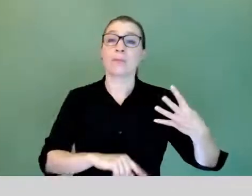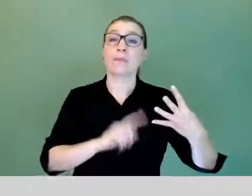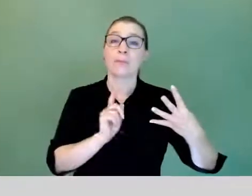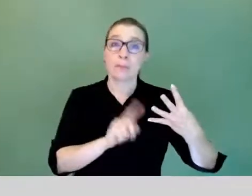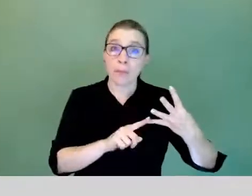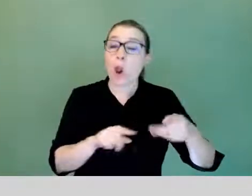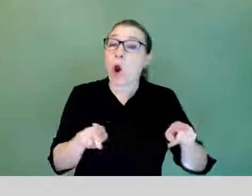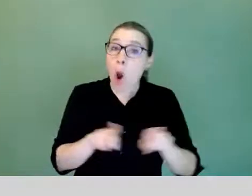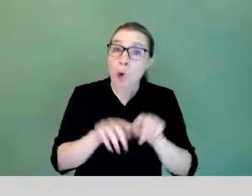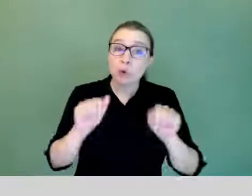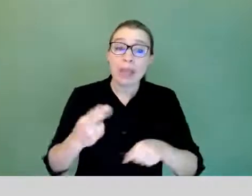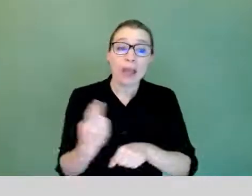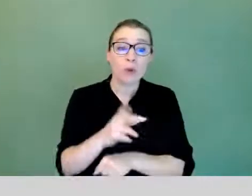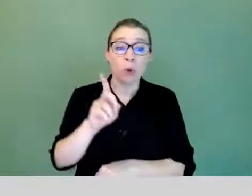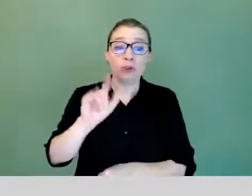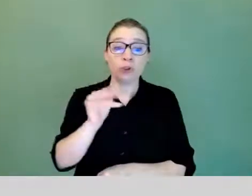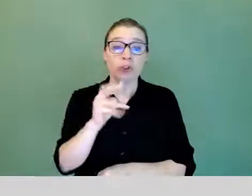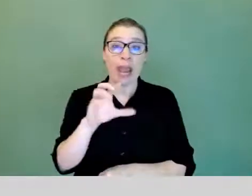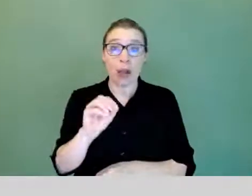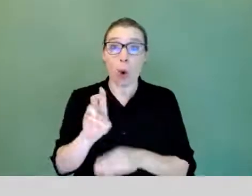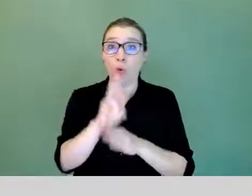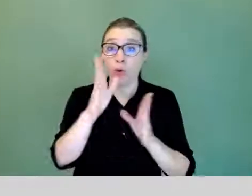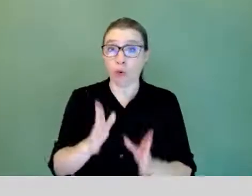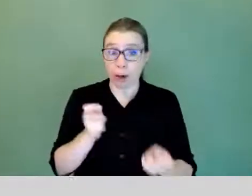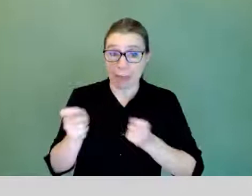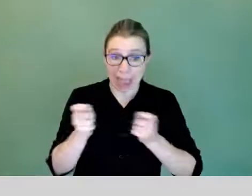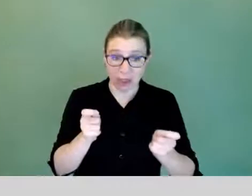and you can also use the django-user-management module.